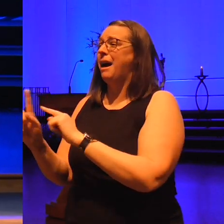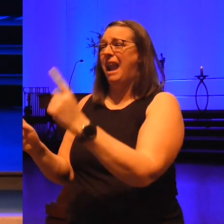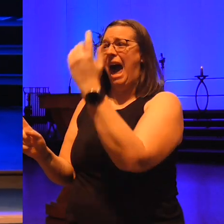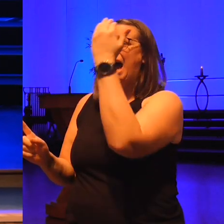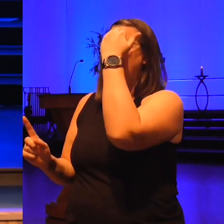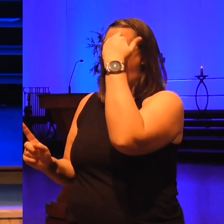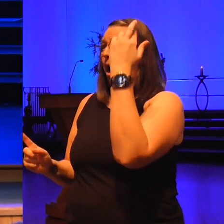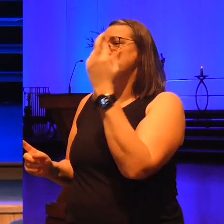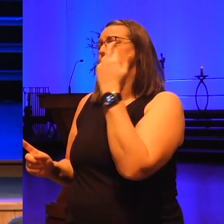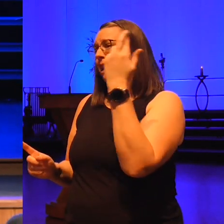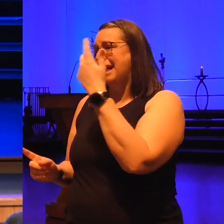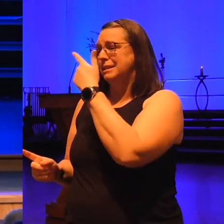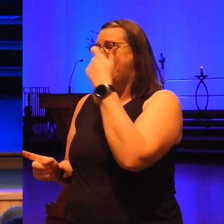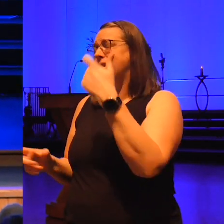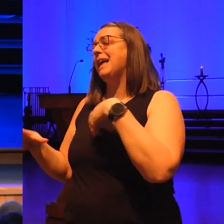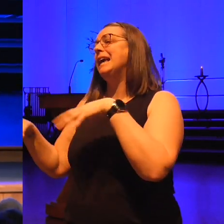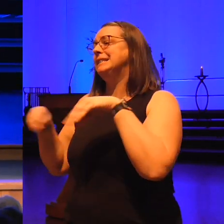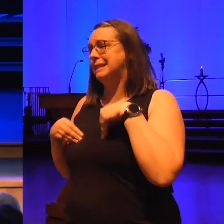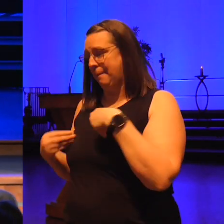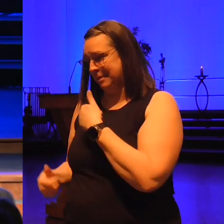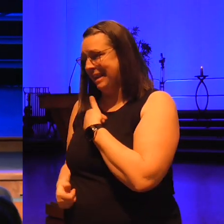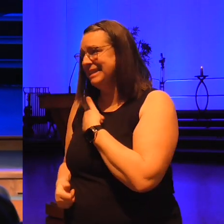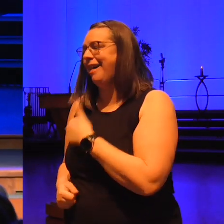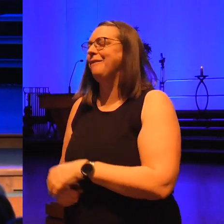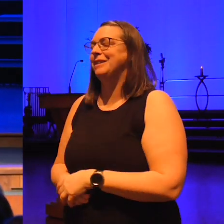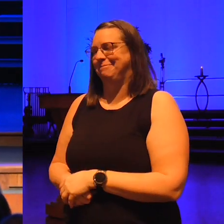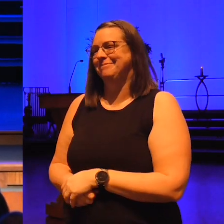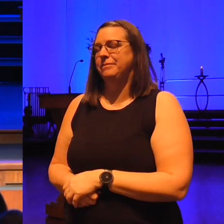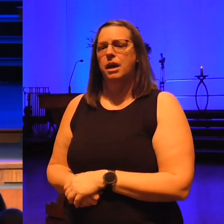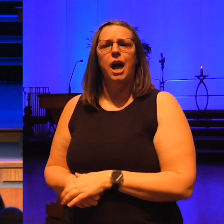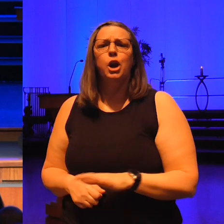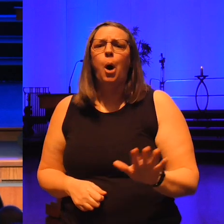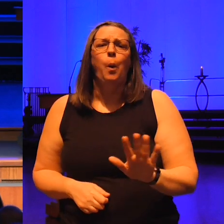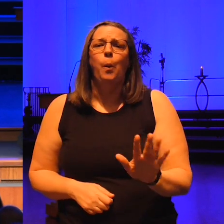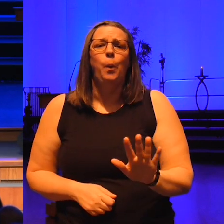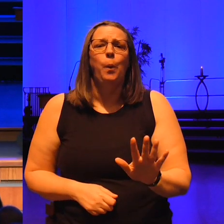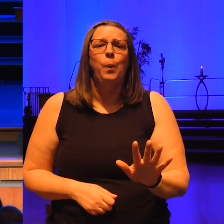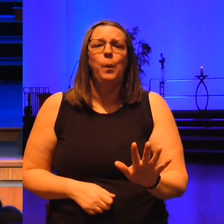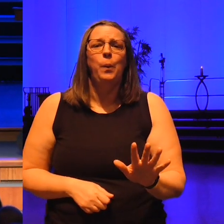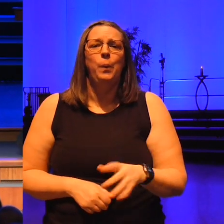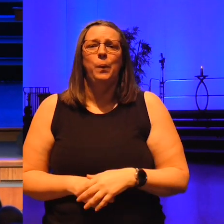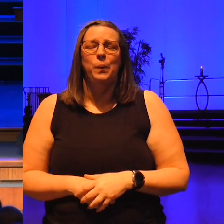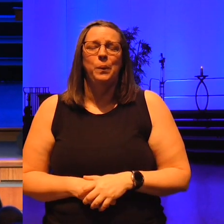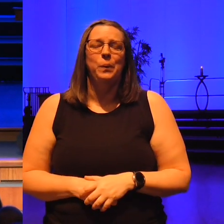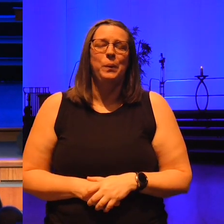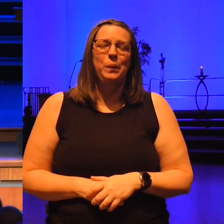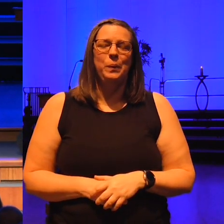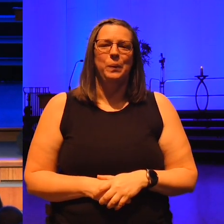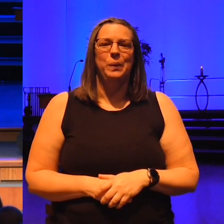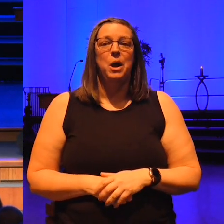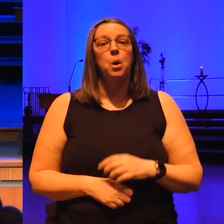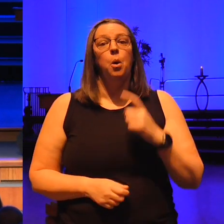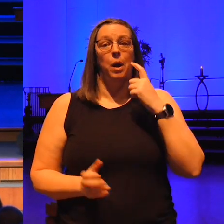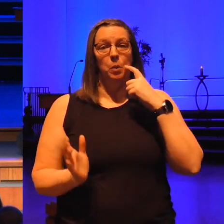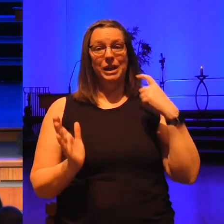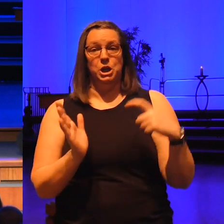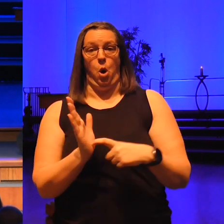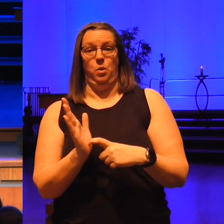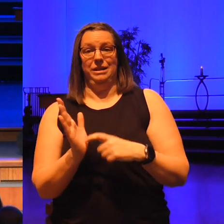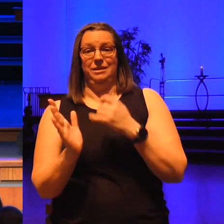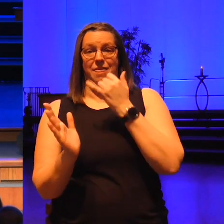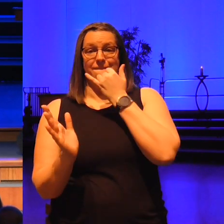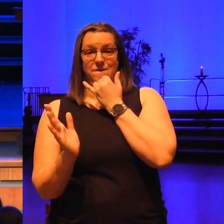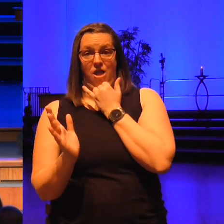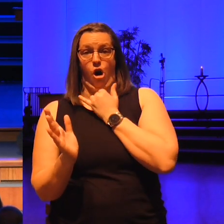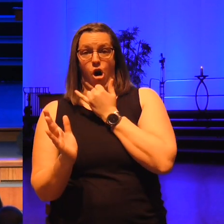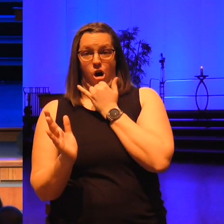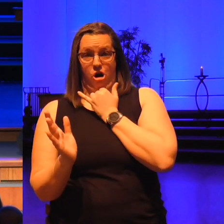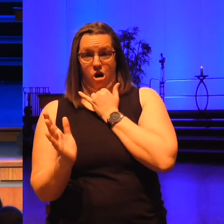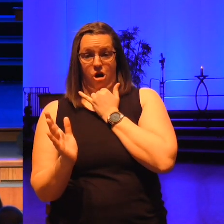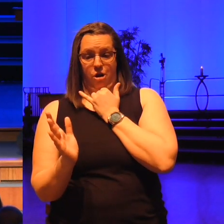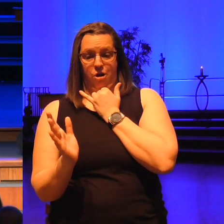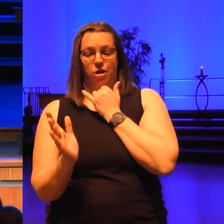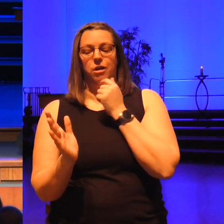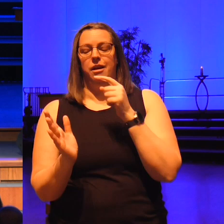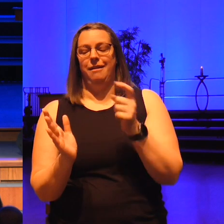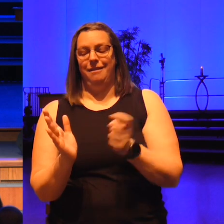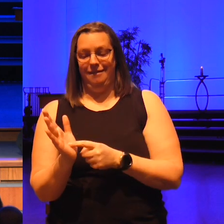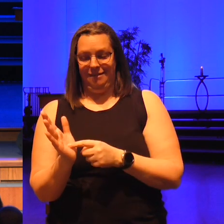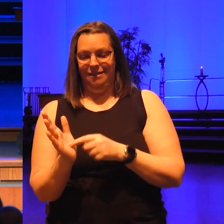have accepted myself as I am no no no when we notice the flaw then we can begin to change it